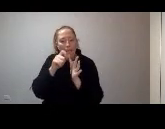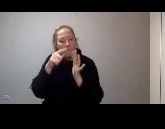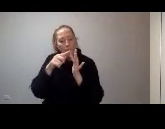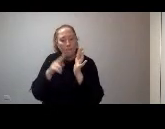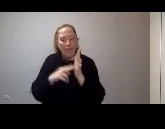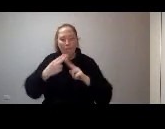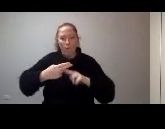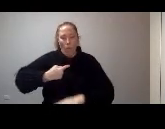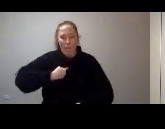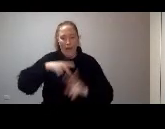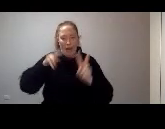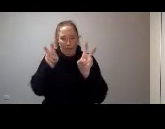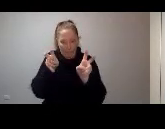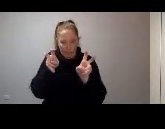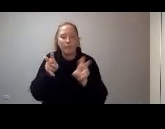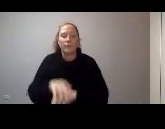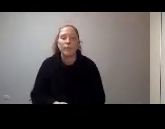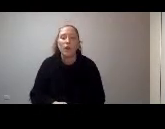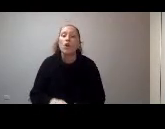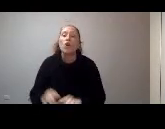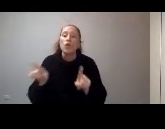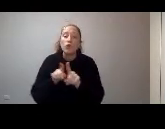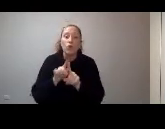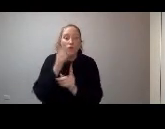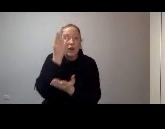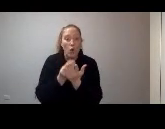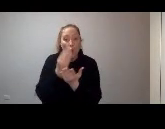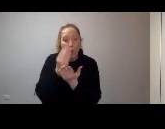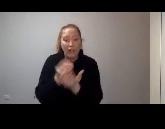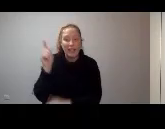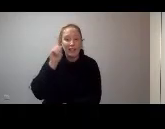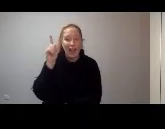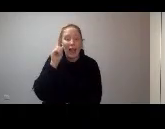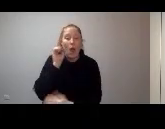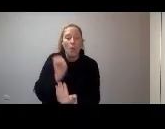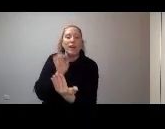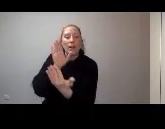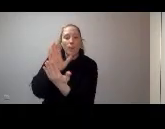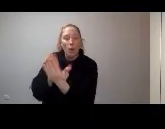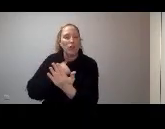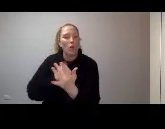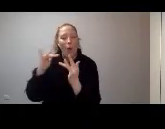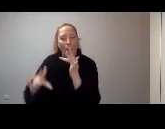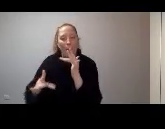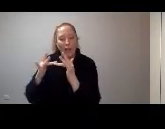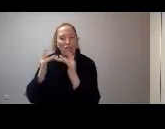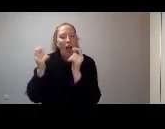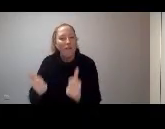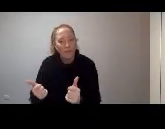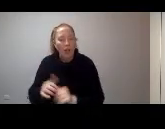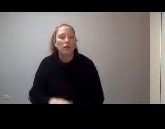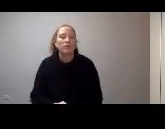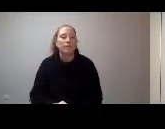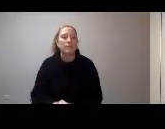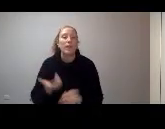This session is also being recorded and will be posted to our FACSIAR webpage. Anyone who has registered for the webinar